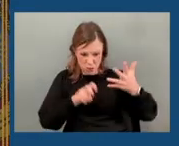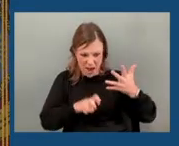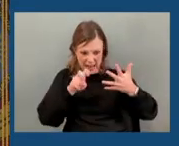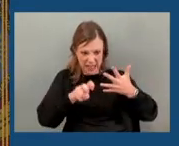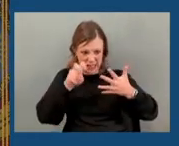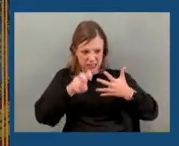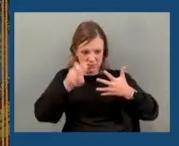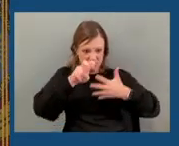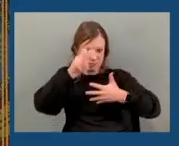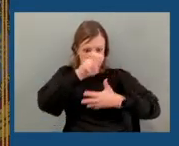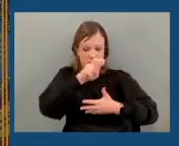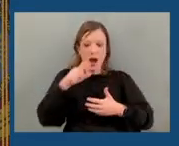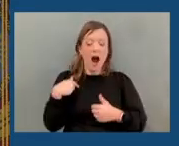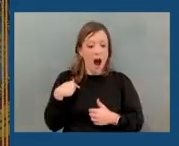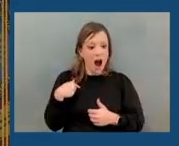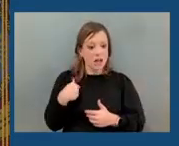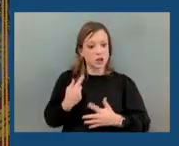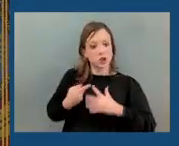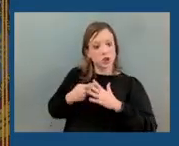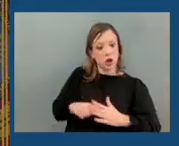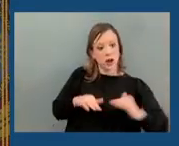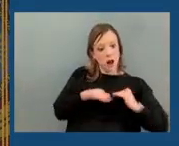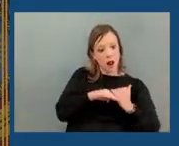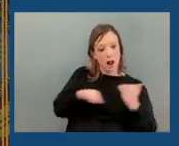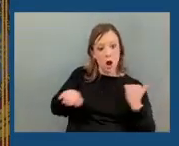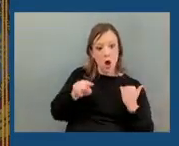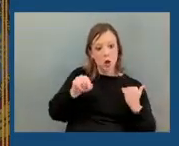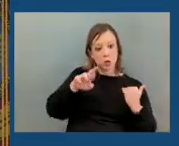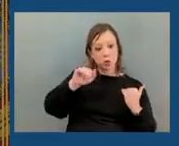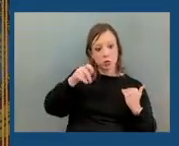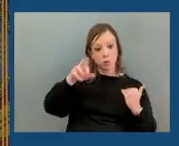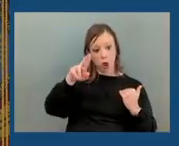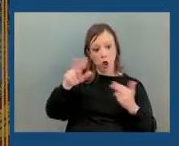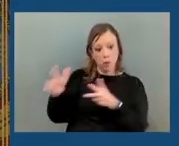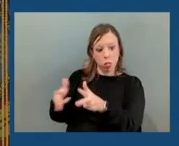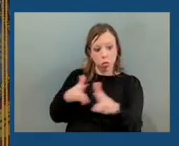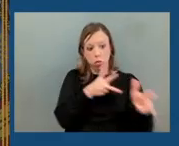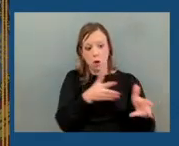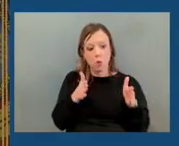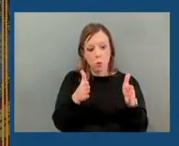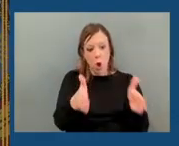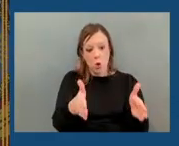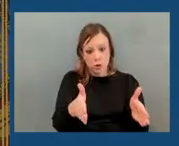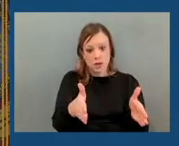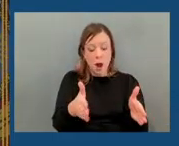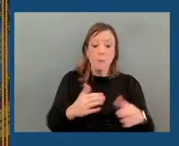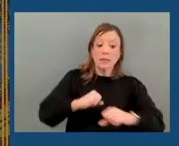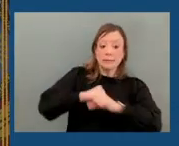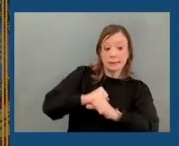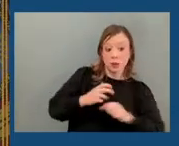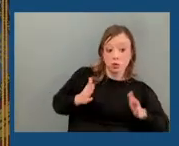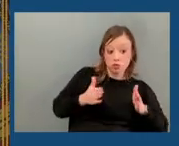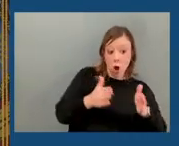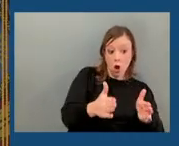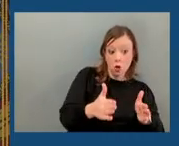I started as a trooper on the road, protecting the roads and the motorists. Then I went on to become